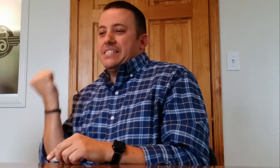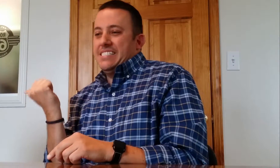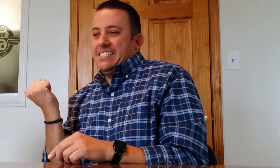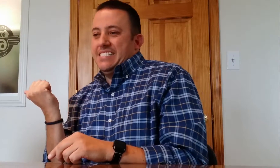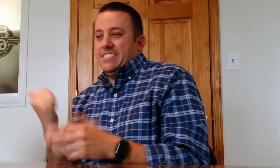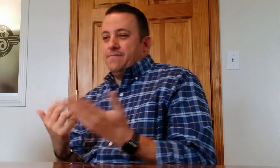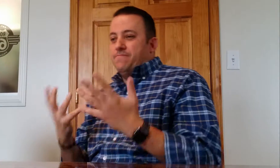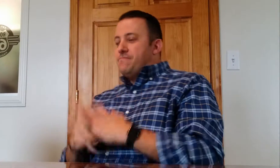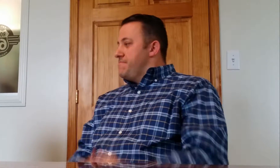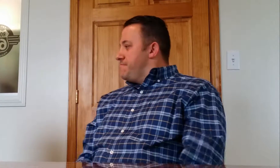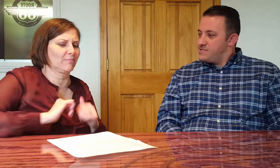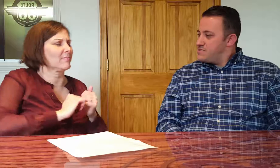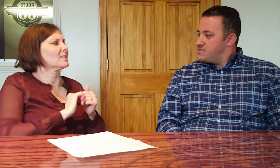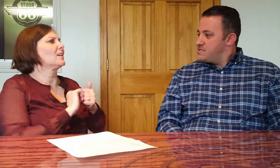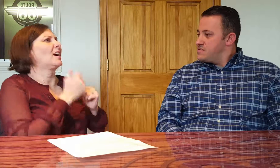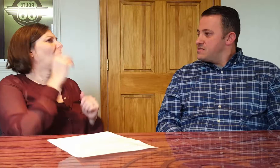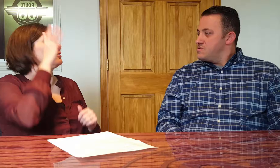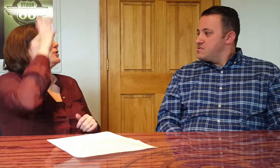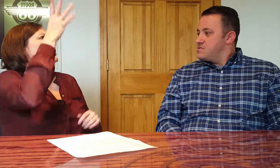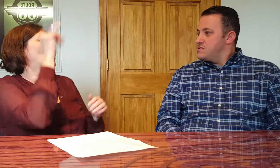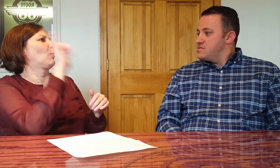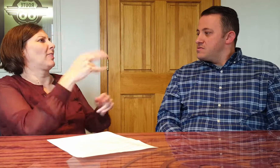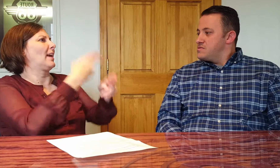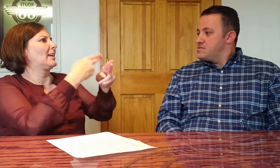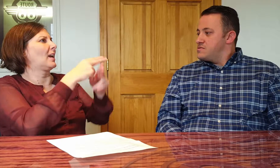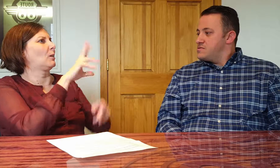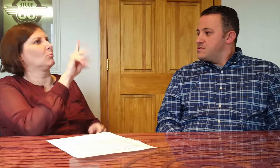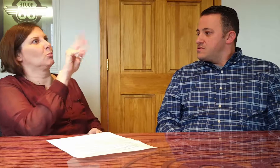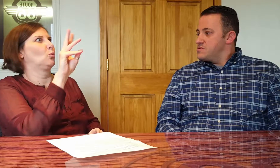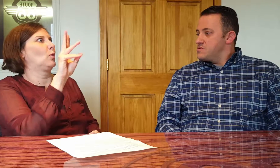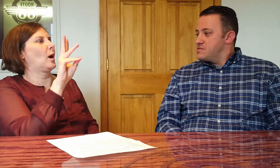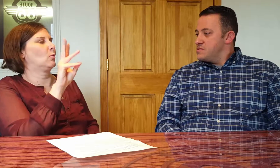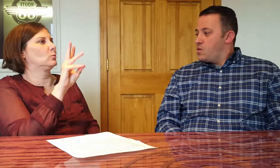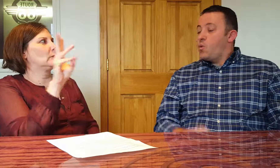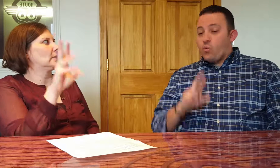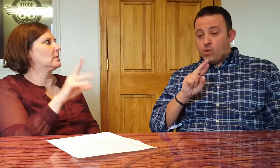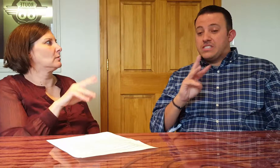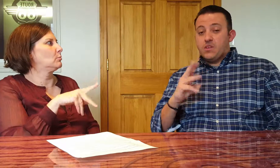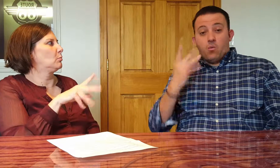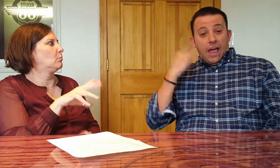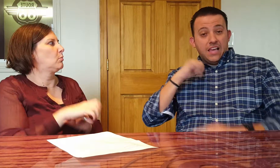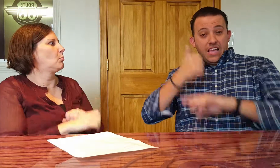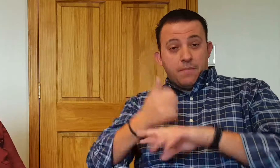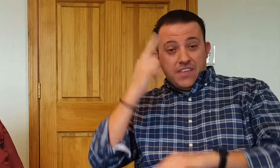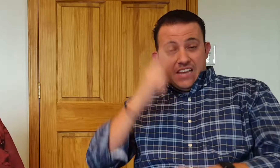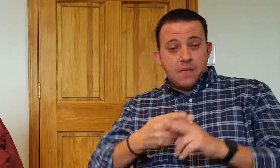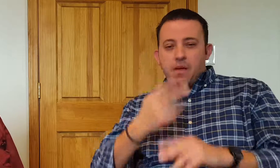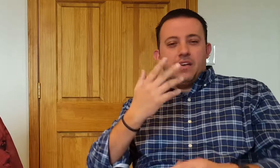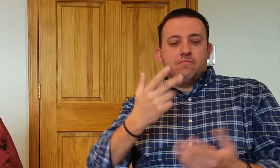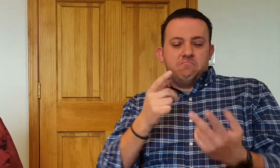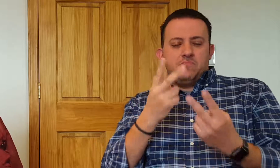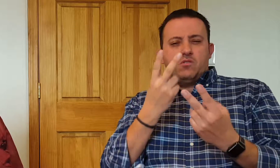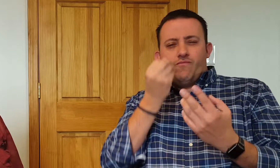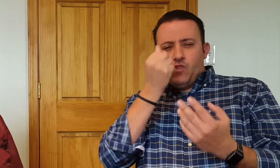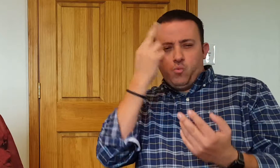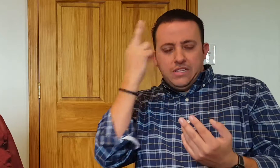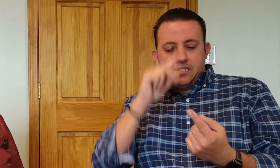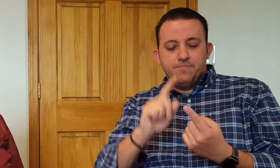so you can focus and do your best. How did you come up with the name Route 66? Why did I come up with that name Route 66?